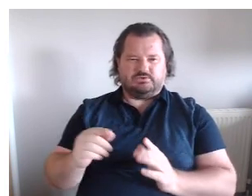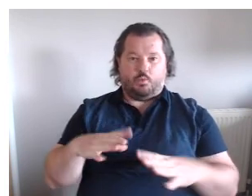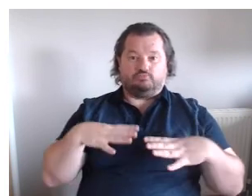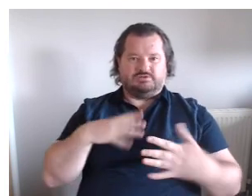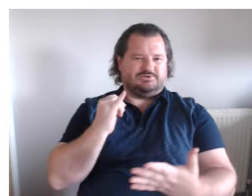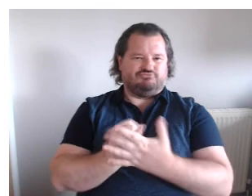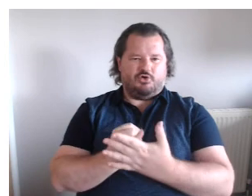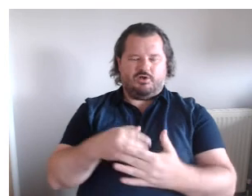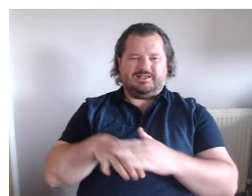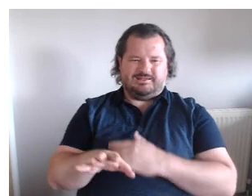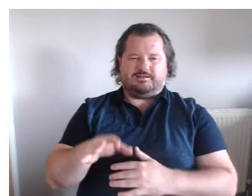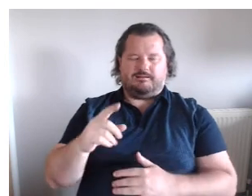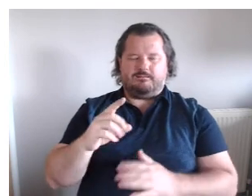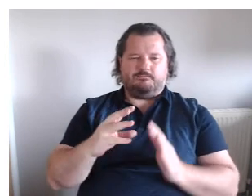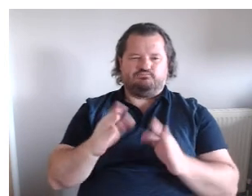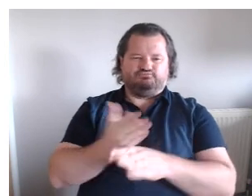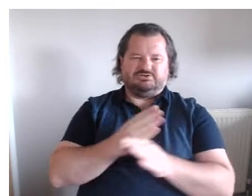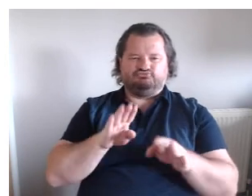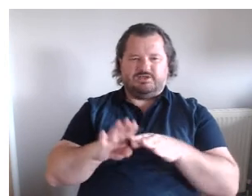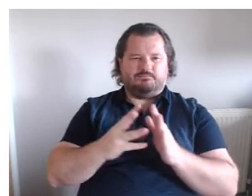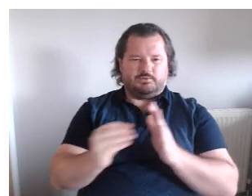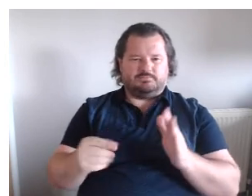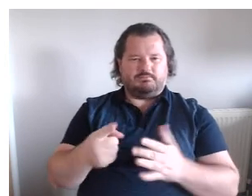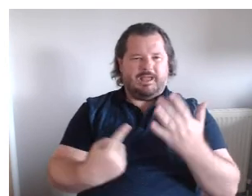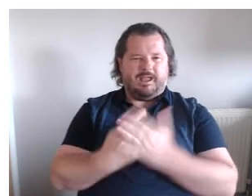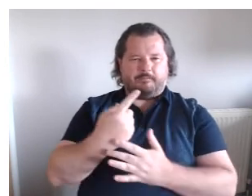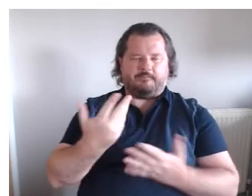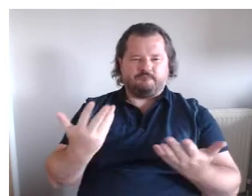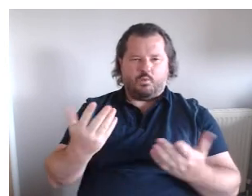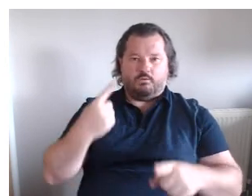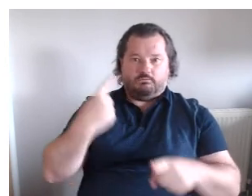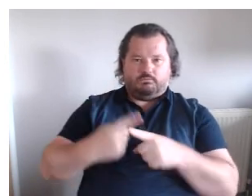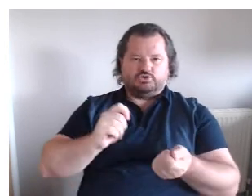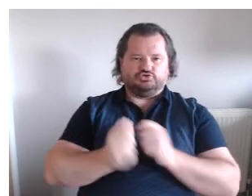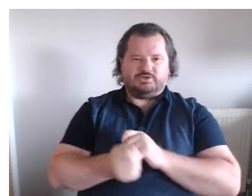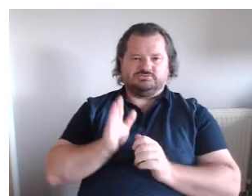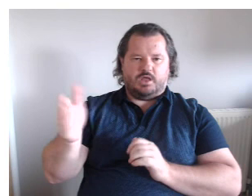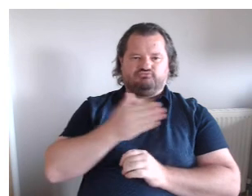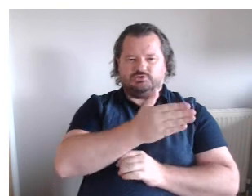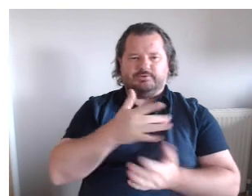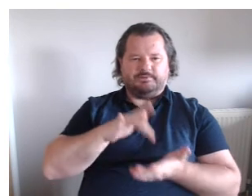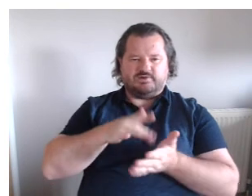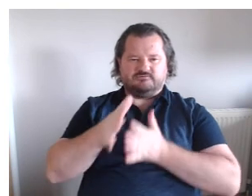which were already wrong in the pre-trained model. This happens mostly for abrupt direction changes in the middle of one sign